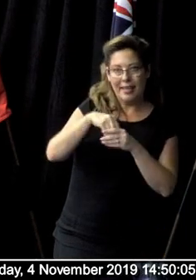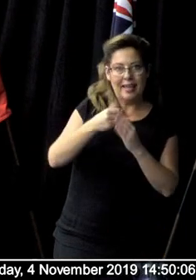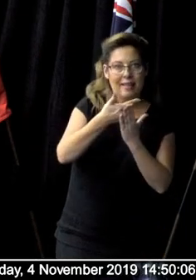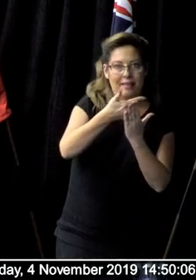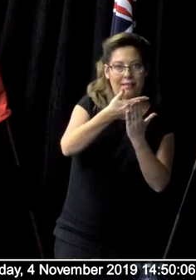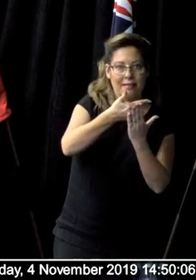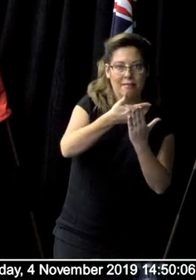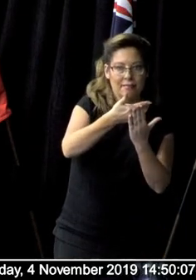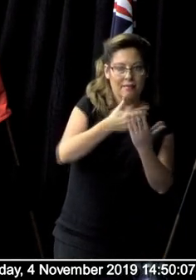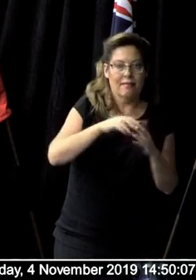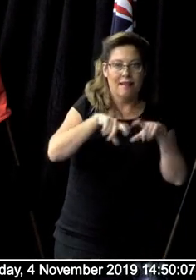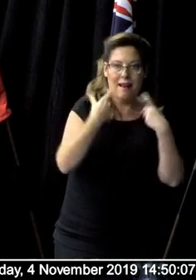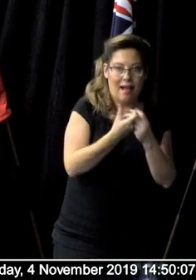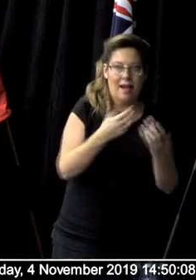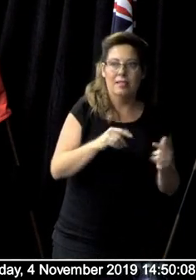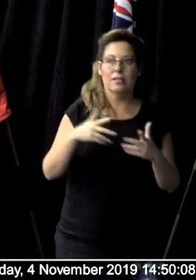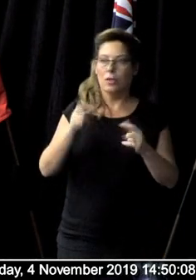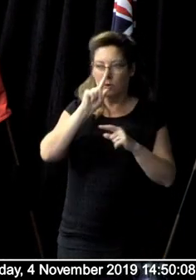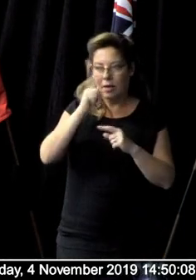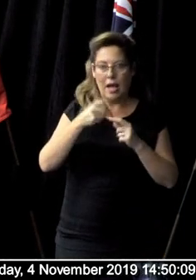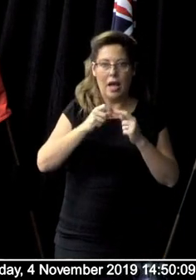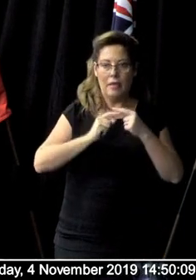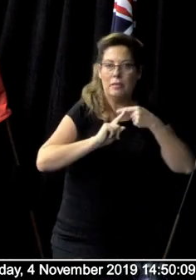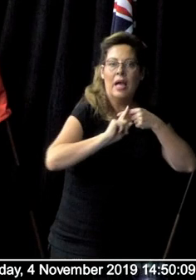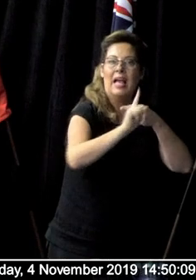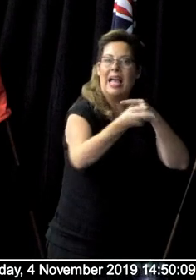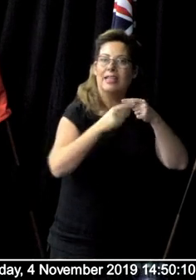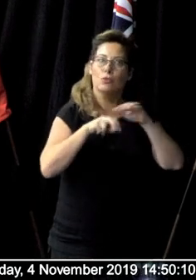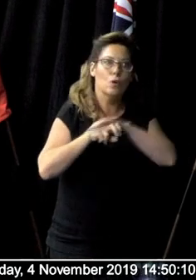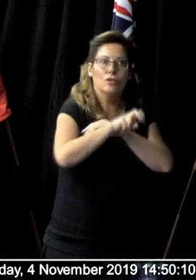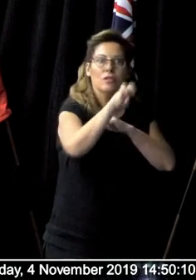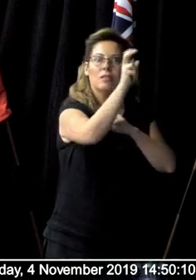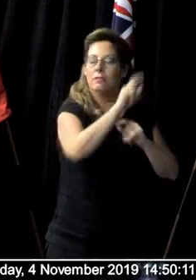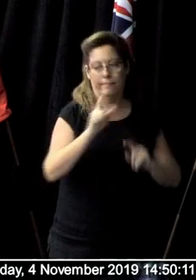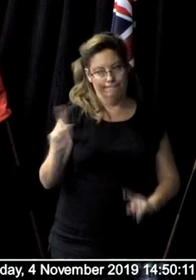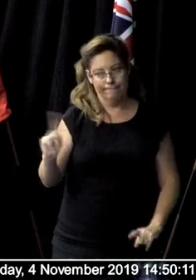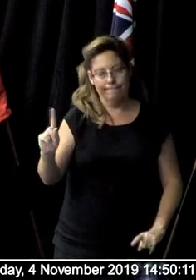They’re not going on excursions. They’re not participating in assessment.